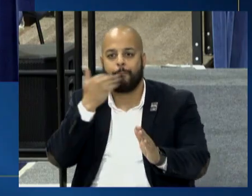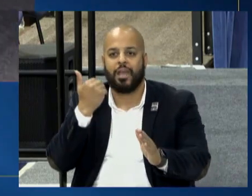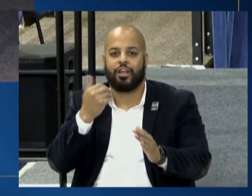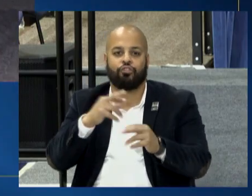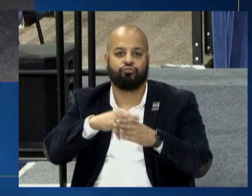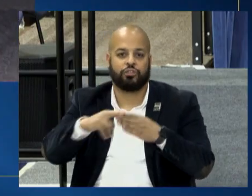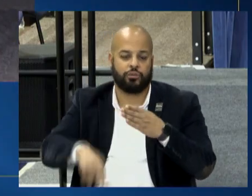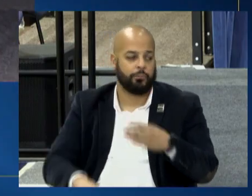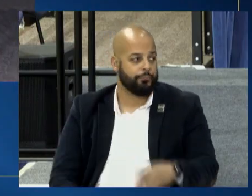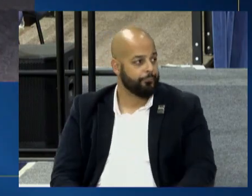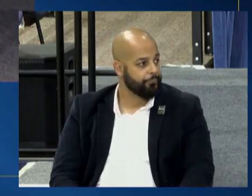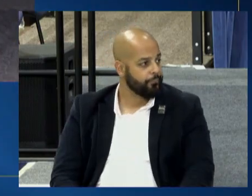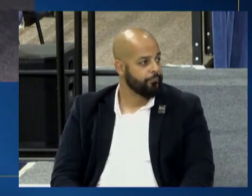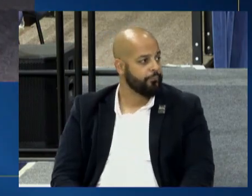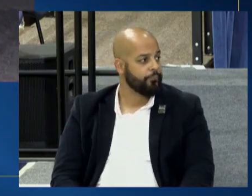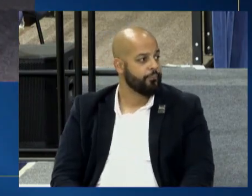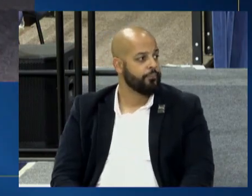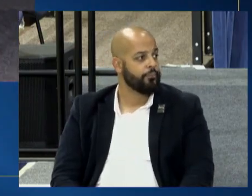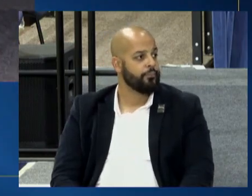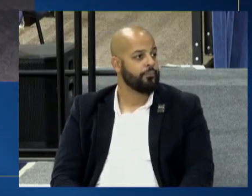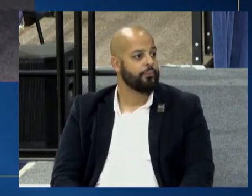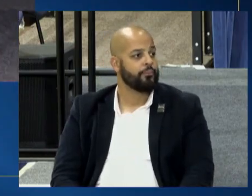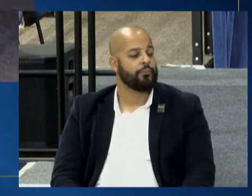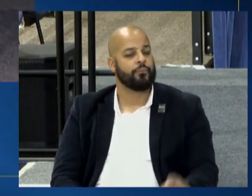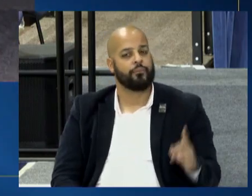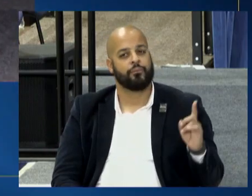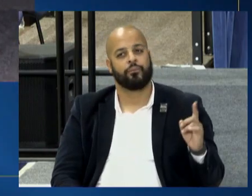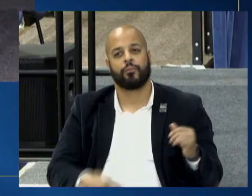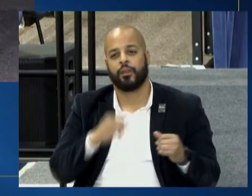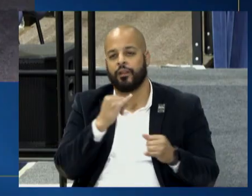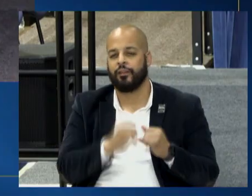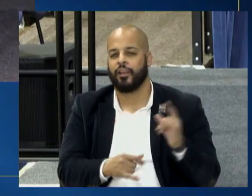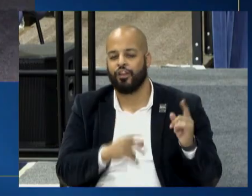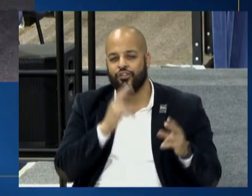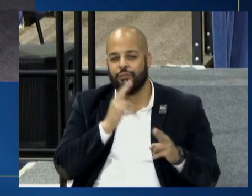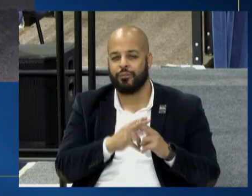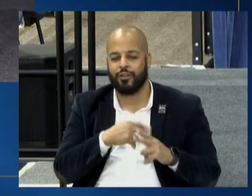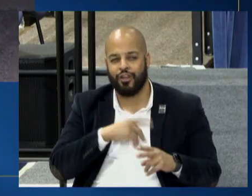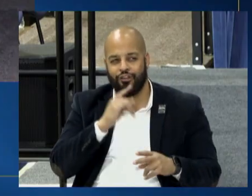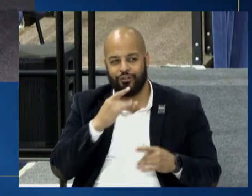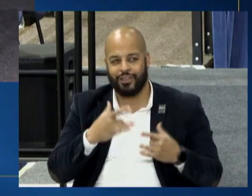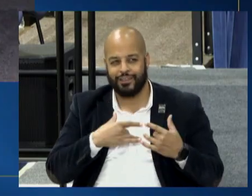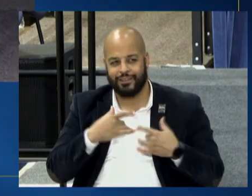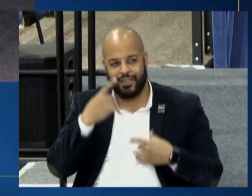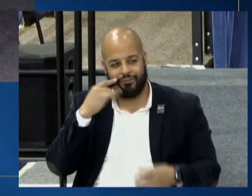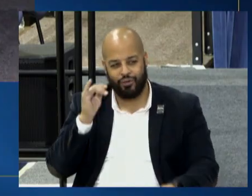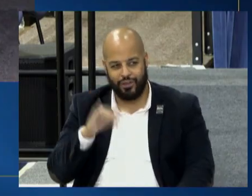Stephen Konya: Yeah. And it's -- the last one that you mentioned is one that I'm really excited for a little selfishly because we've been so involved in it. But